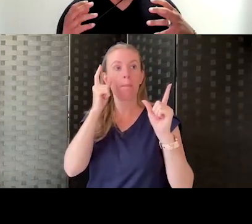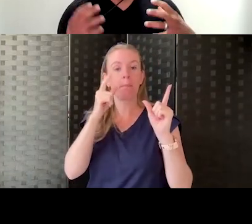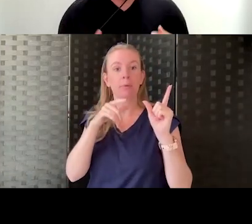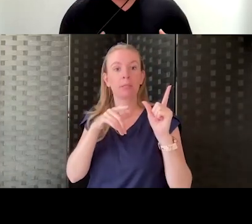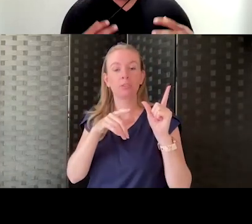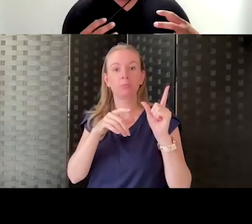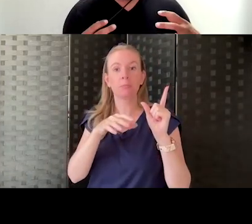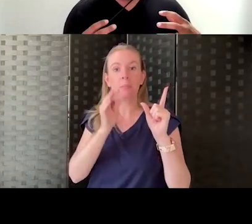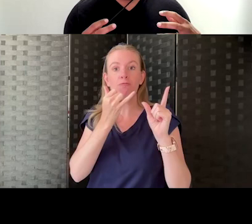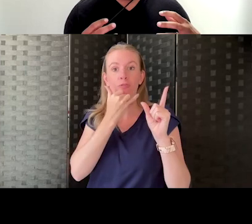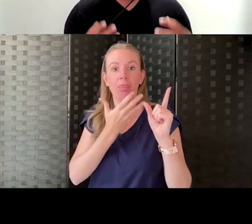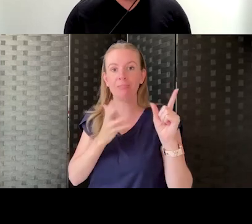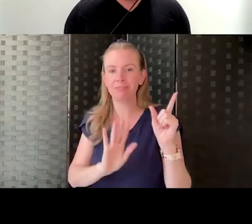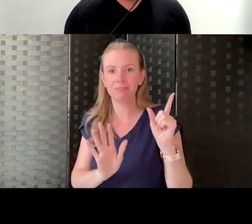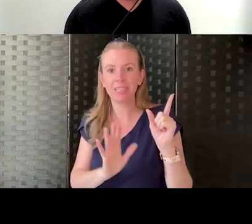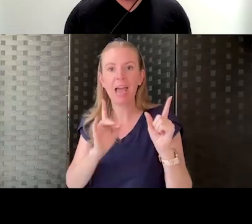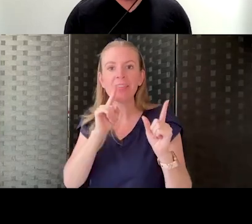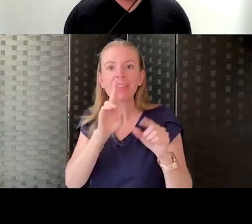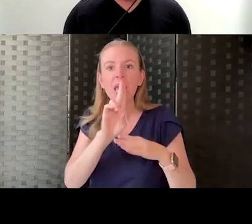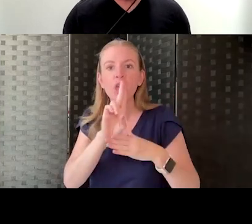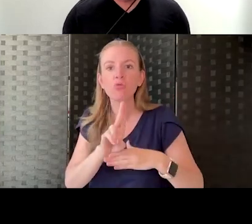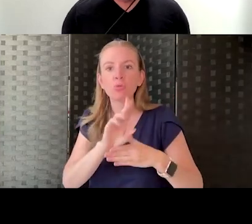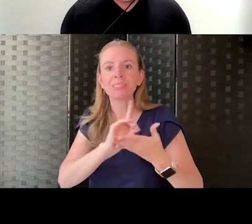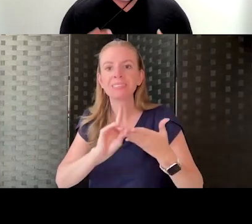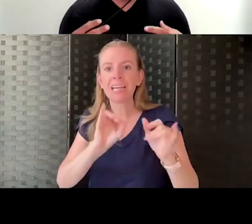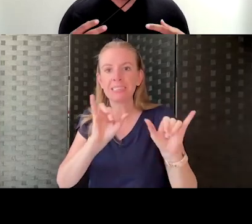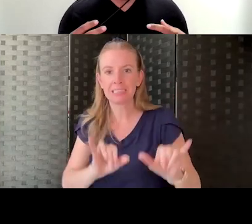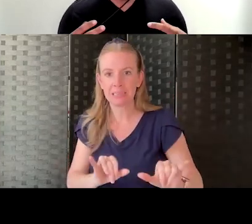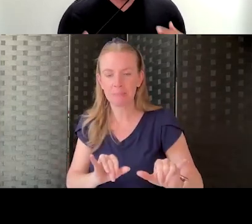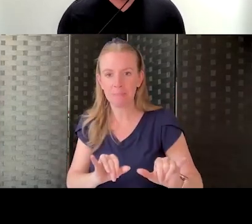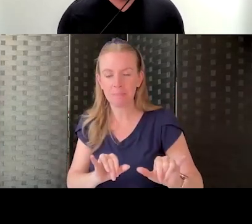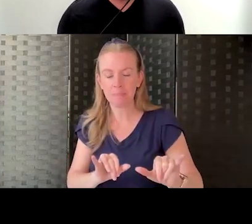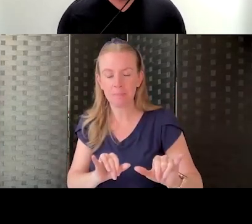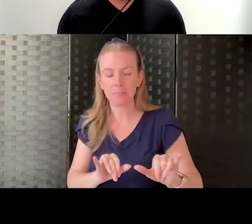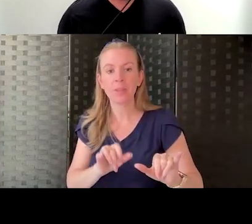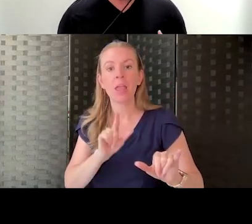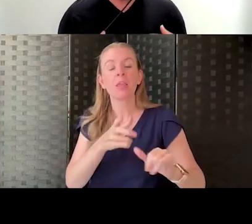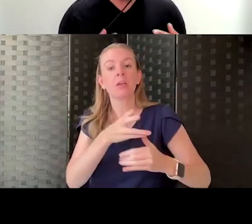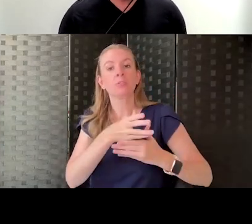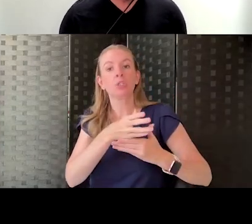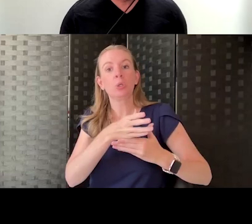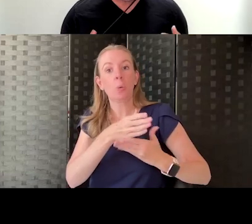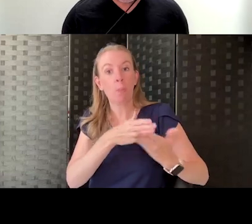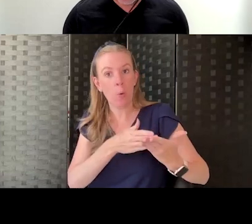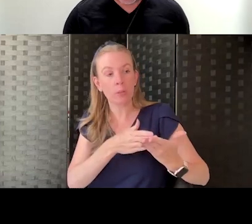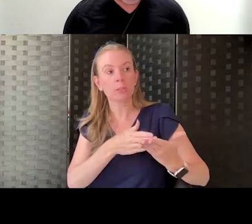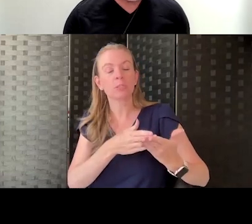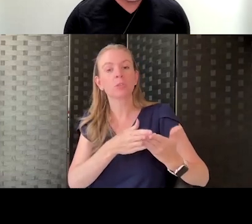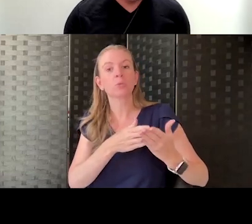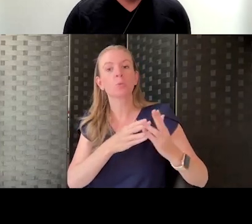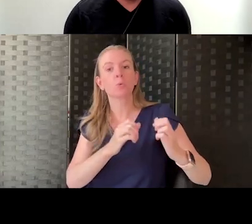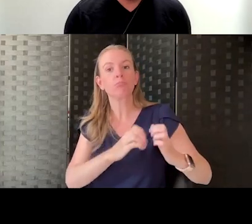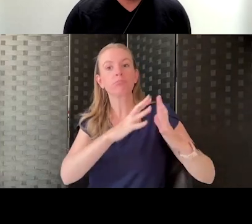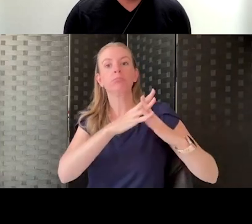I'm thinking that they use the design system and those components probably were built incorrectly.